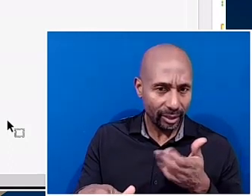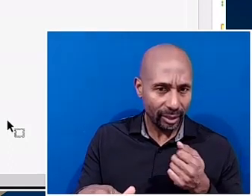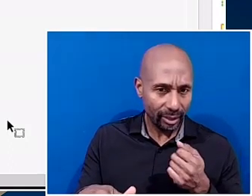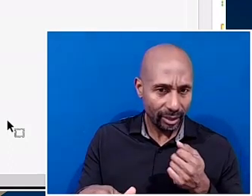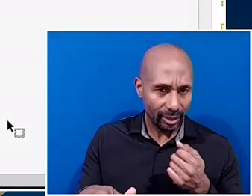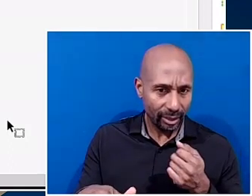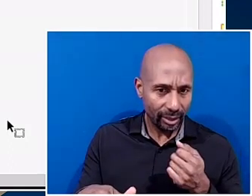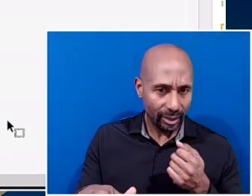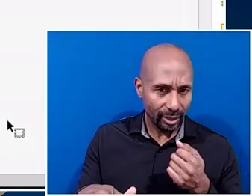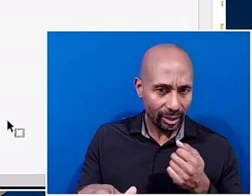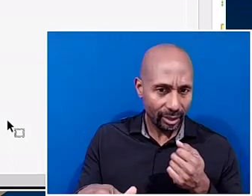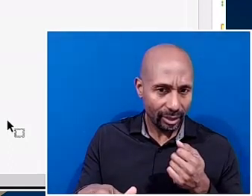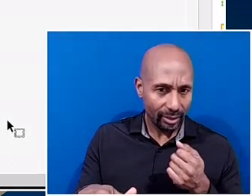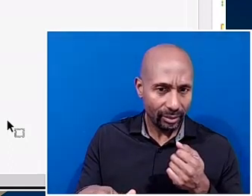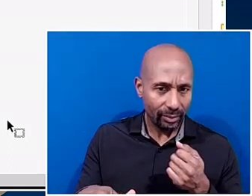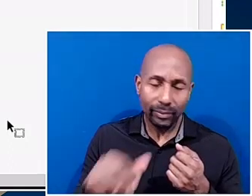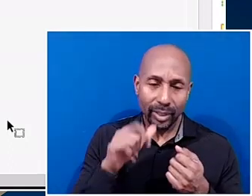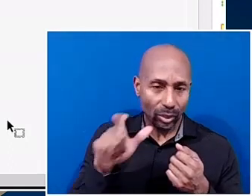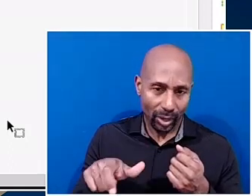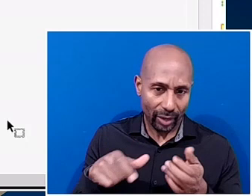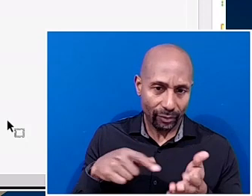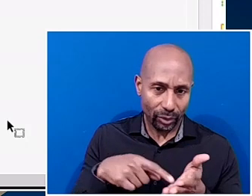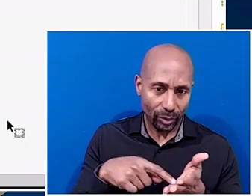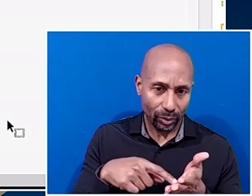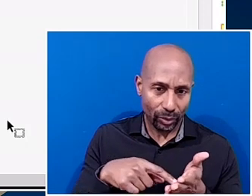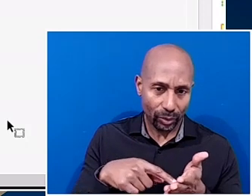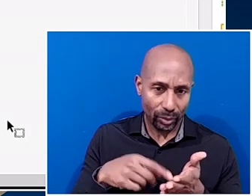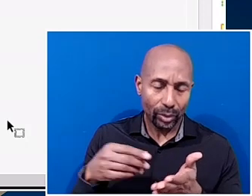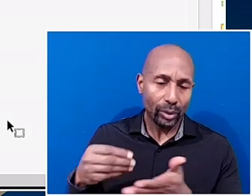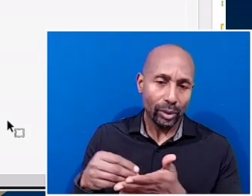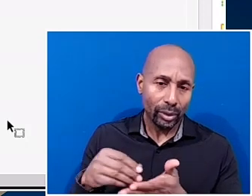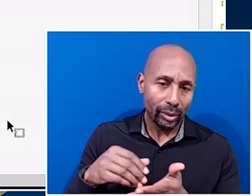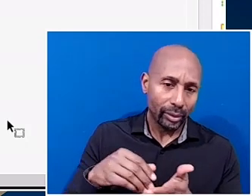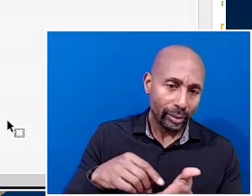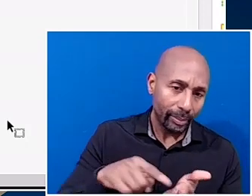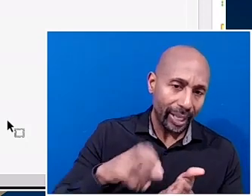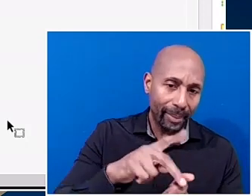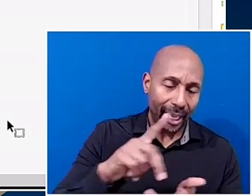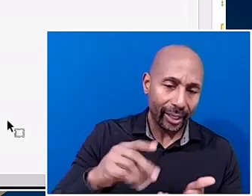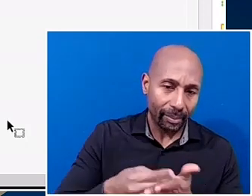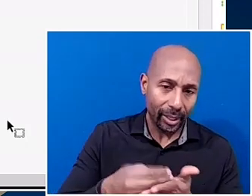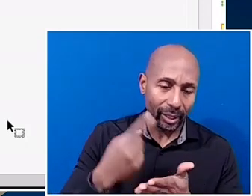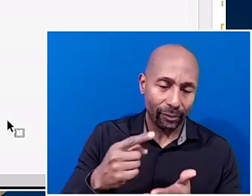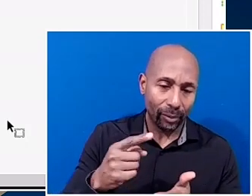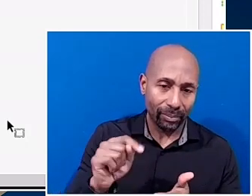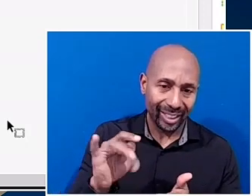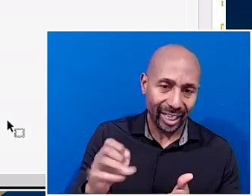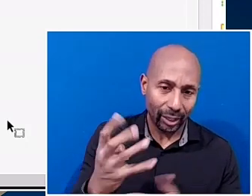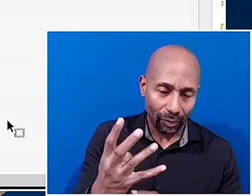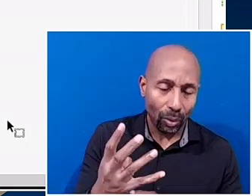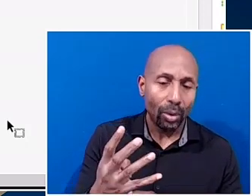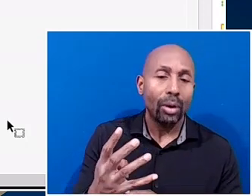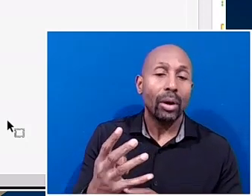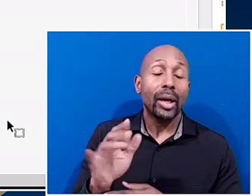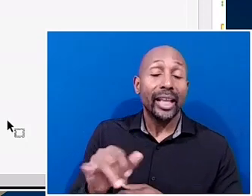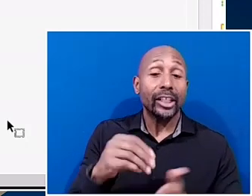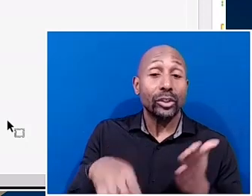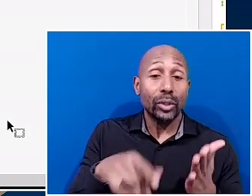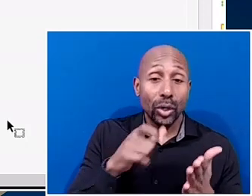requirements. A student who, although they may have been in attendance on campus, the